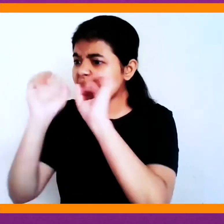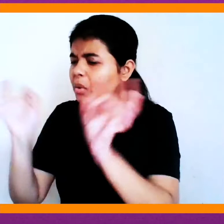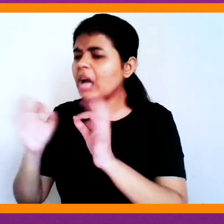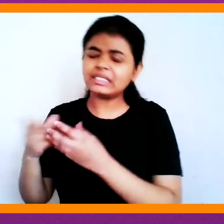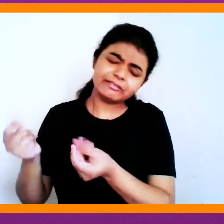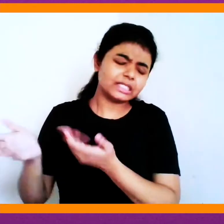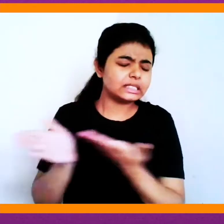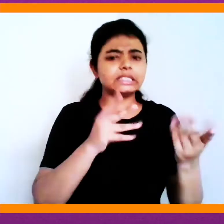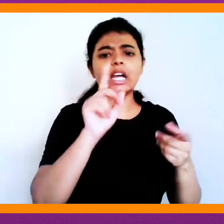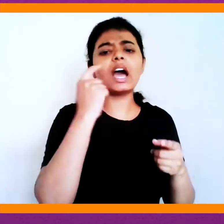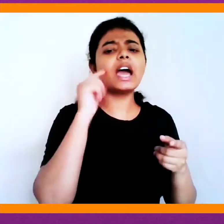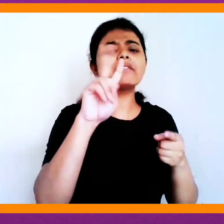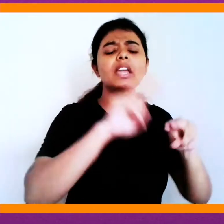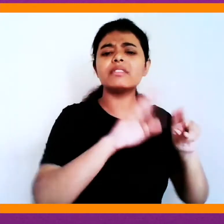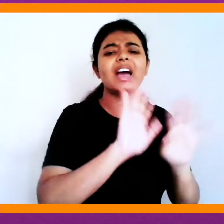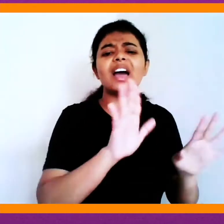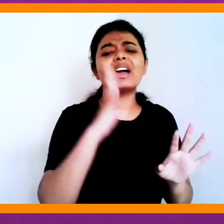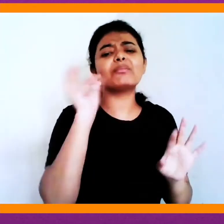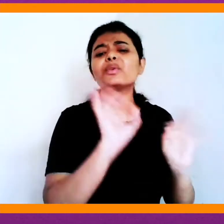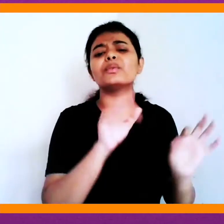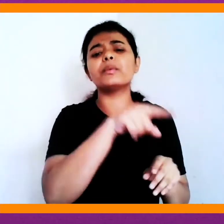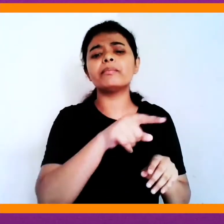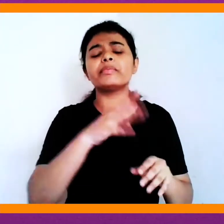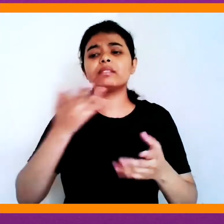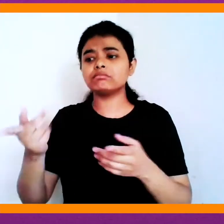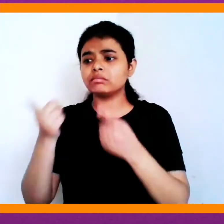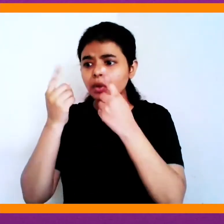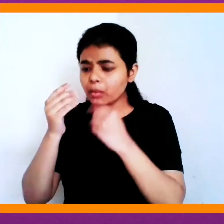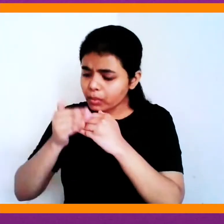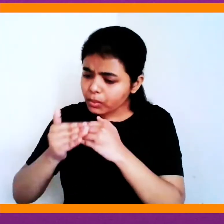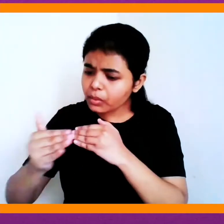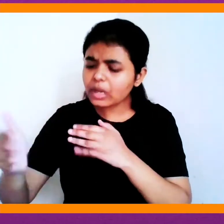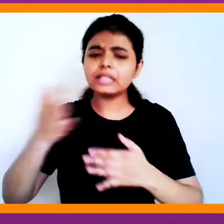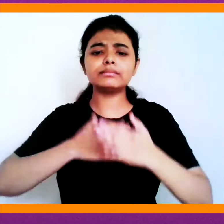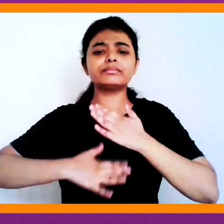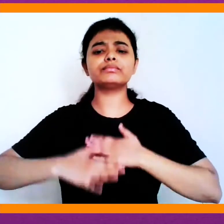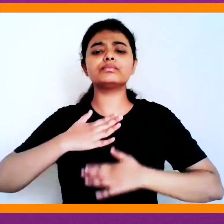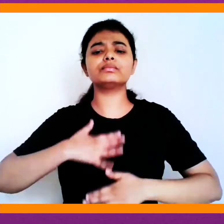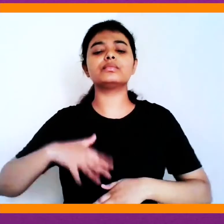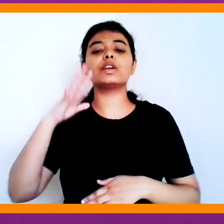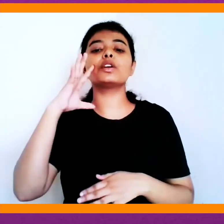and out of sheer desperation jump into ivf or excessive hormone medication and treatment rather